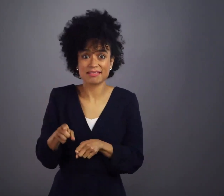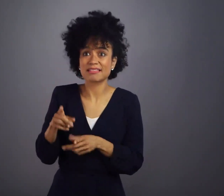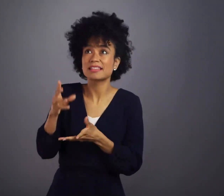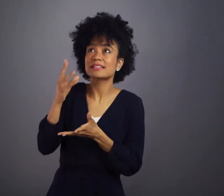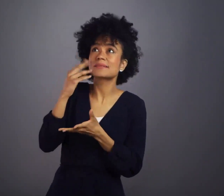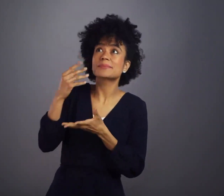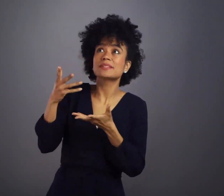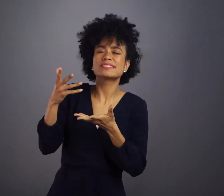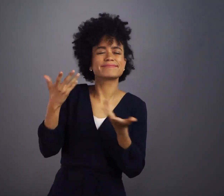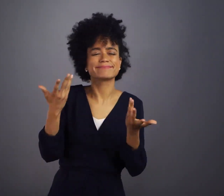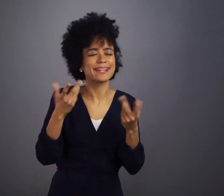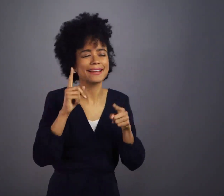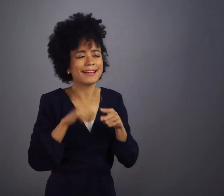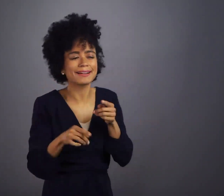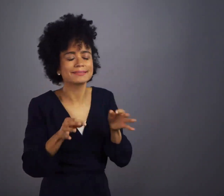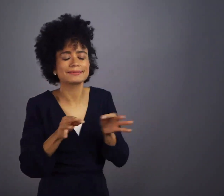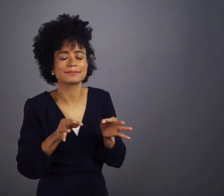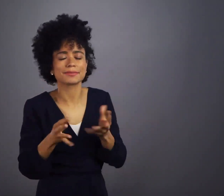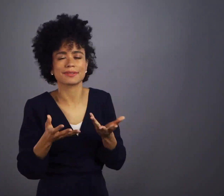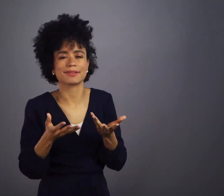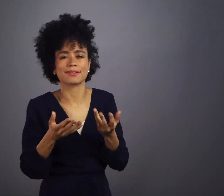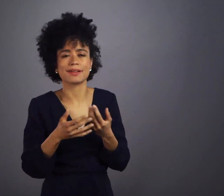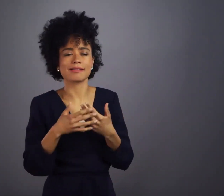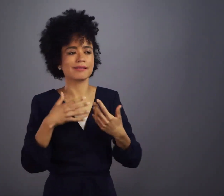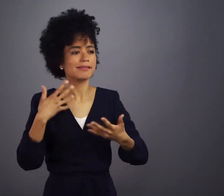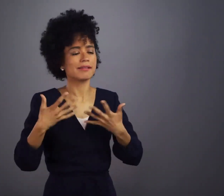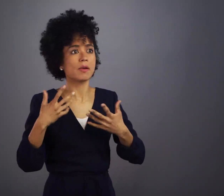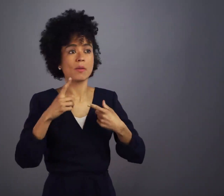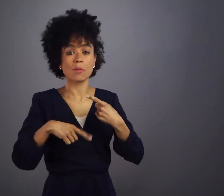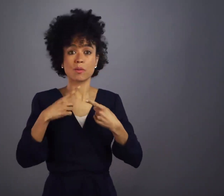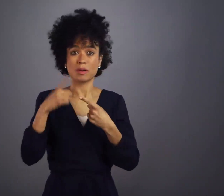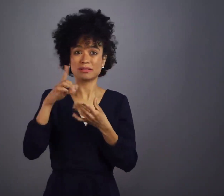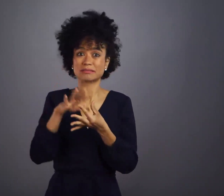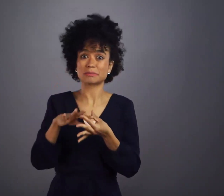alcoholics have had what are called vital spiritual experiences.